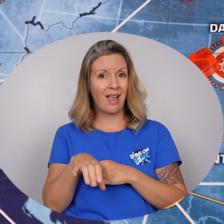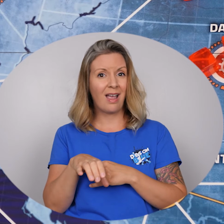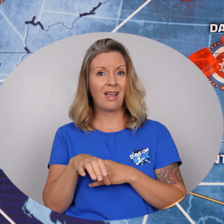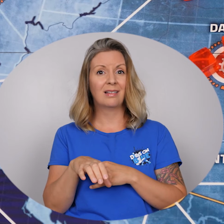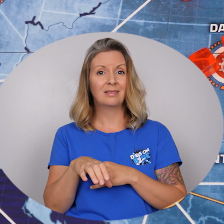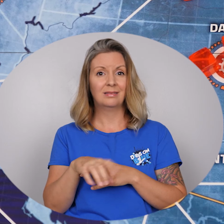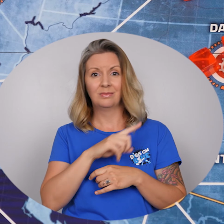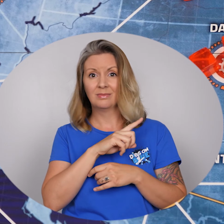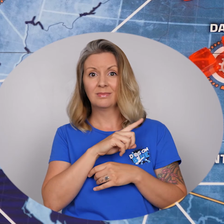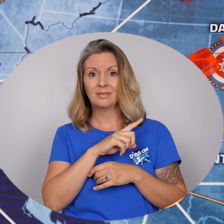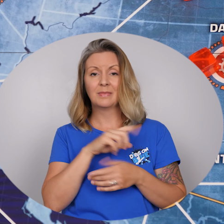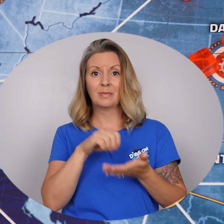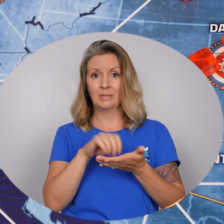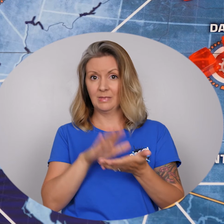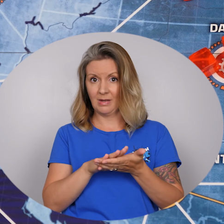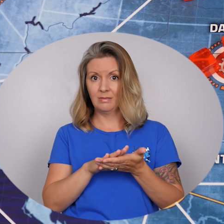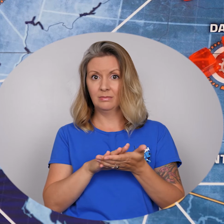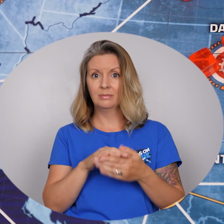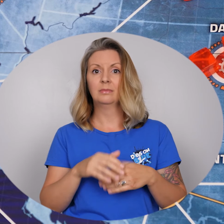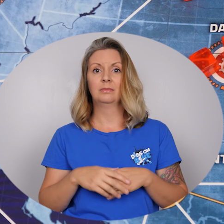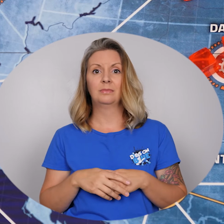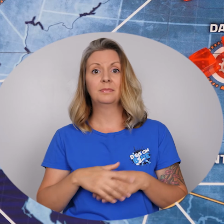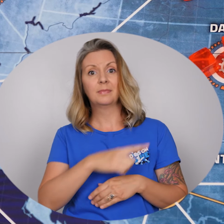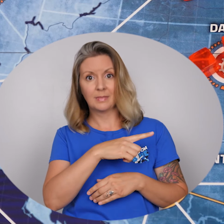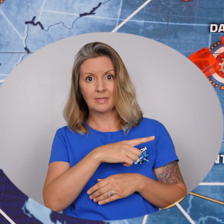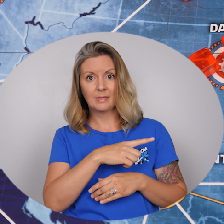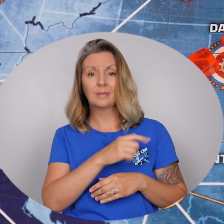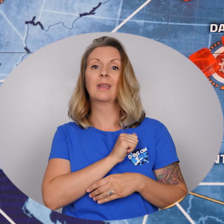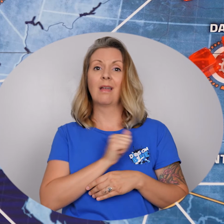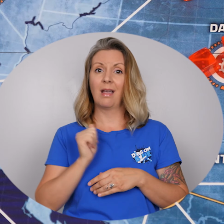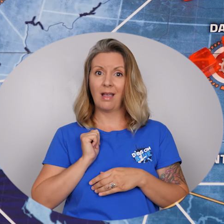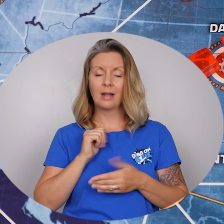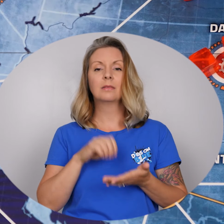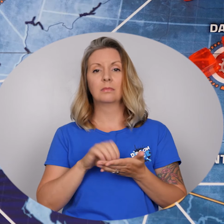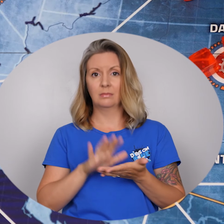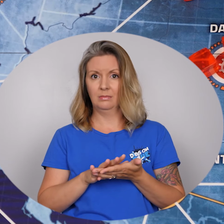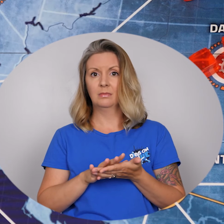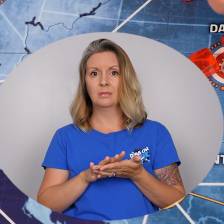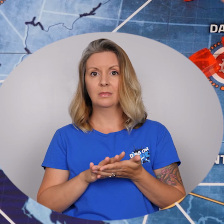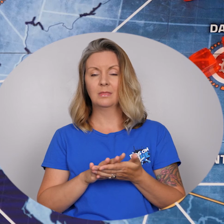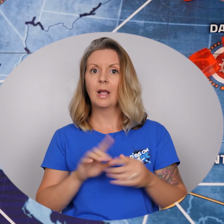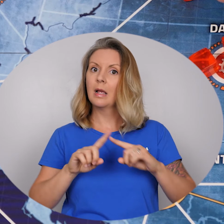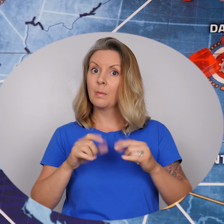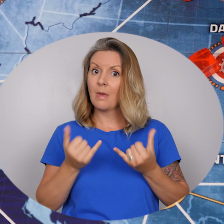red disease cubes. Another one would be placed here in Chicago. And finally, one in Atlanta.